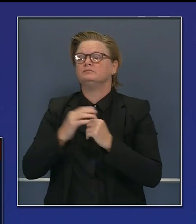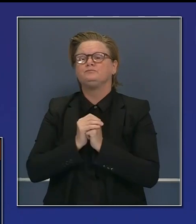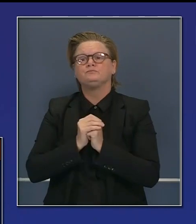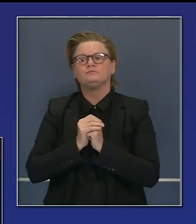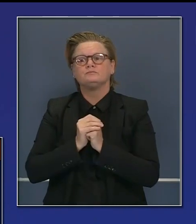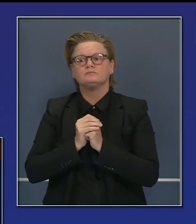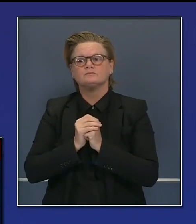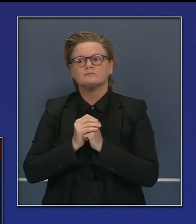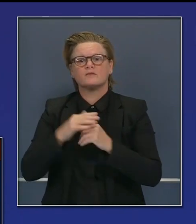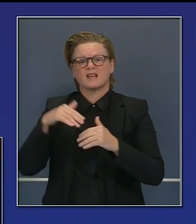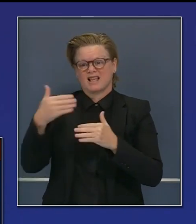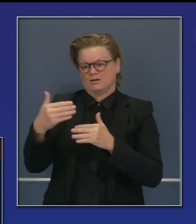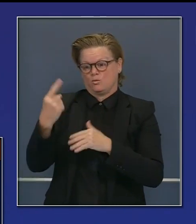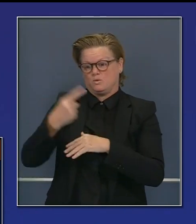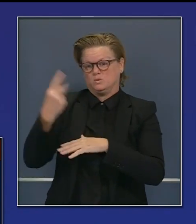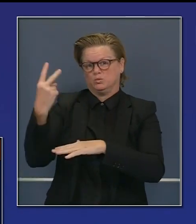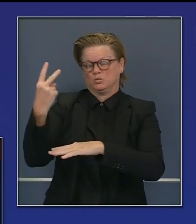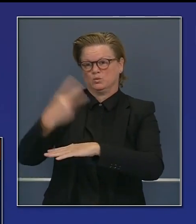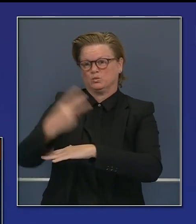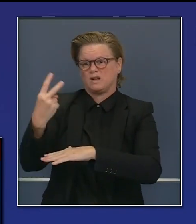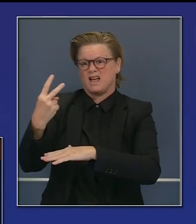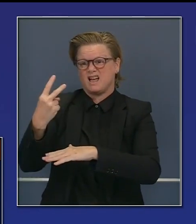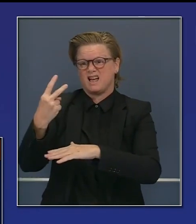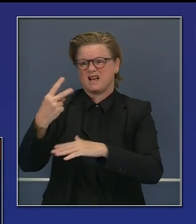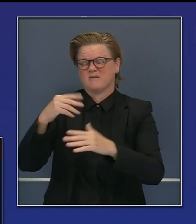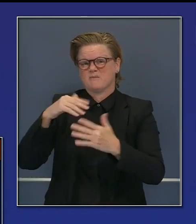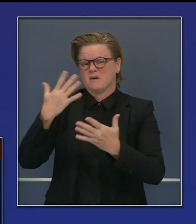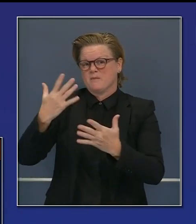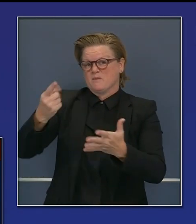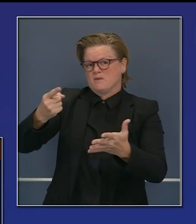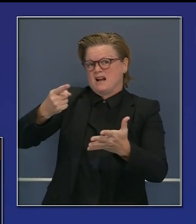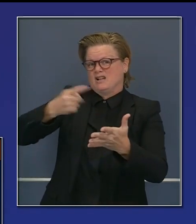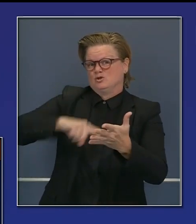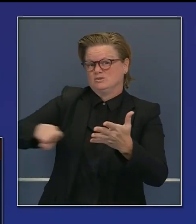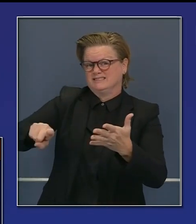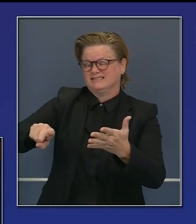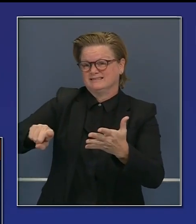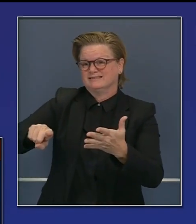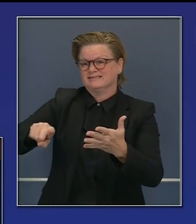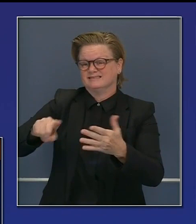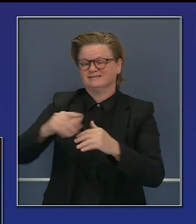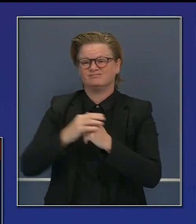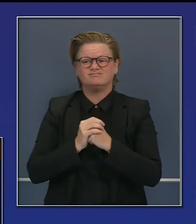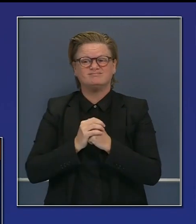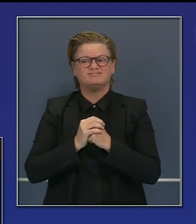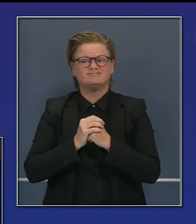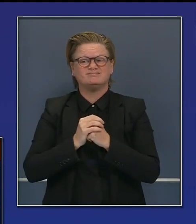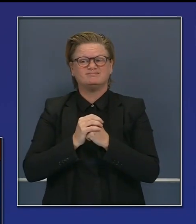HIGHLIGHTED, MOST OF THESE, FOUR OF THE FIVE, WE ANTICIPATE AS EARLY AS THE NEXT DAY OR TWO, AS EARLY, OR RATHER AS